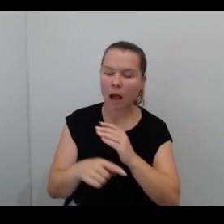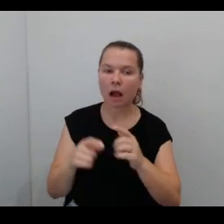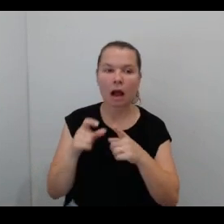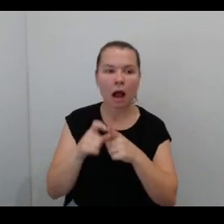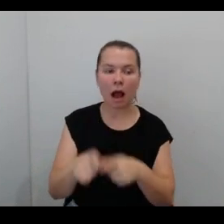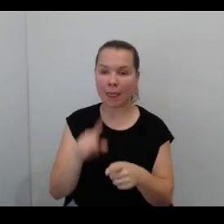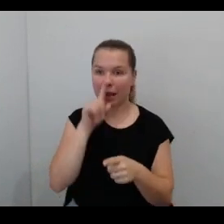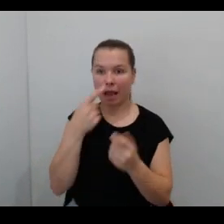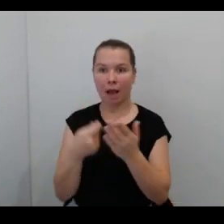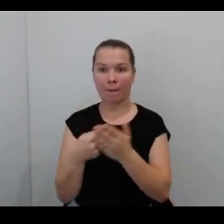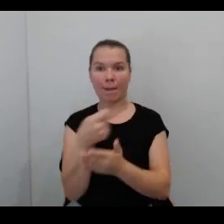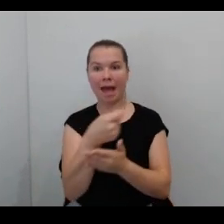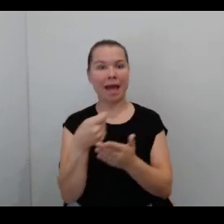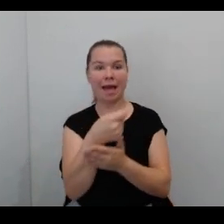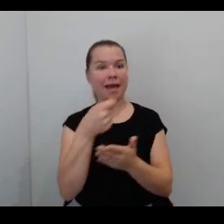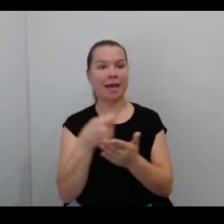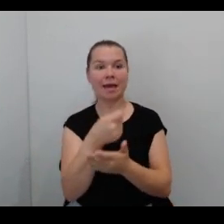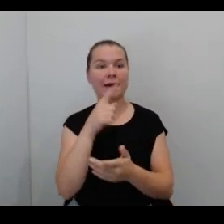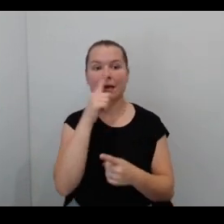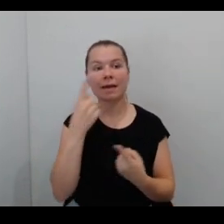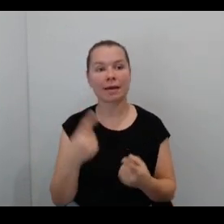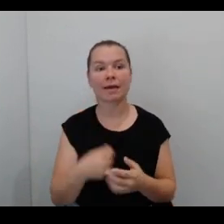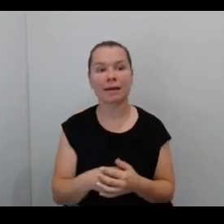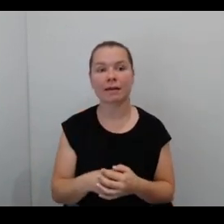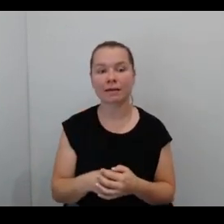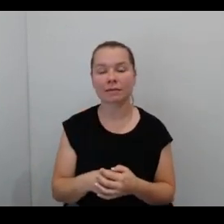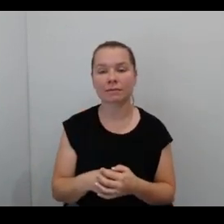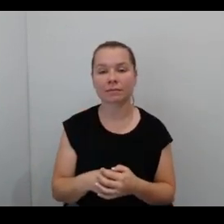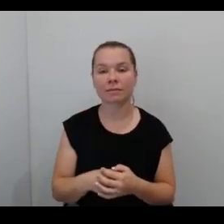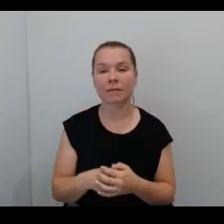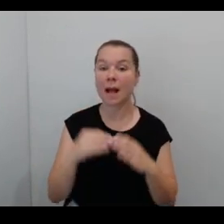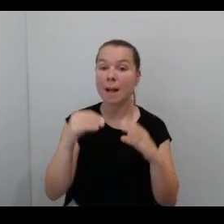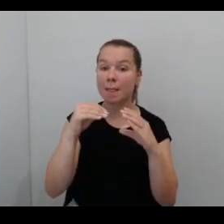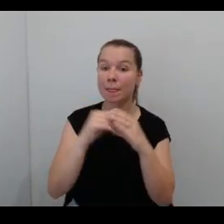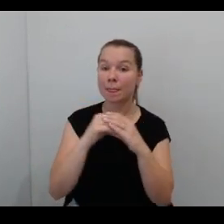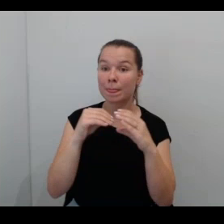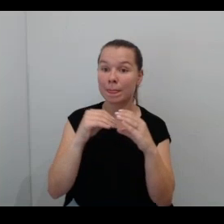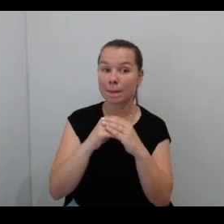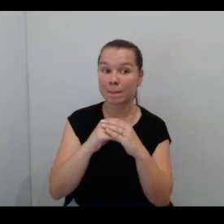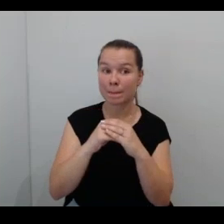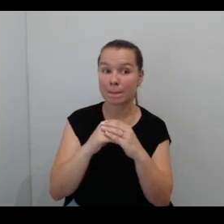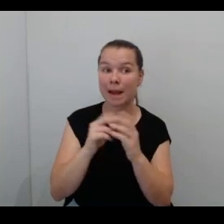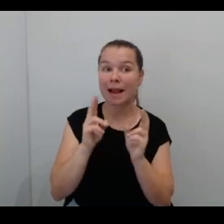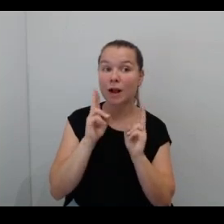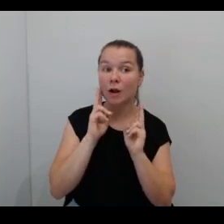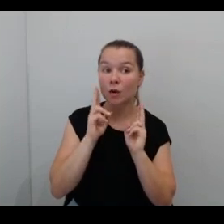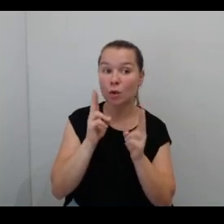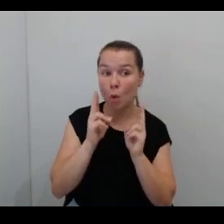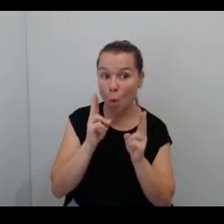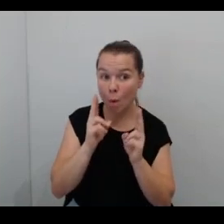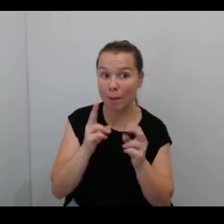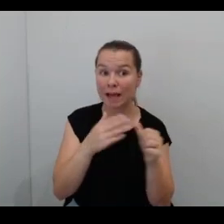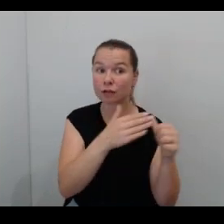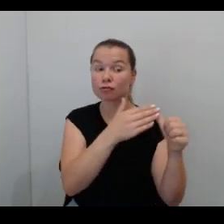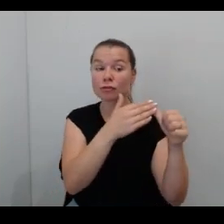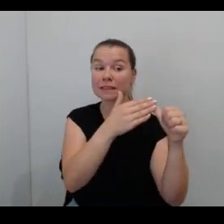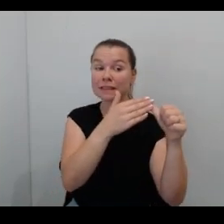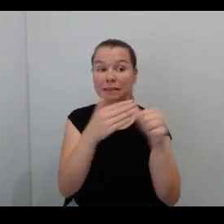And the banks usually respond fairly well to approaches about that. My experience is, yes, they do.